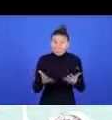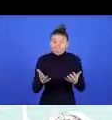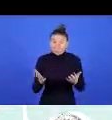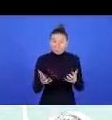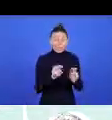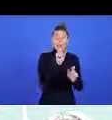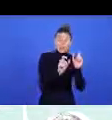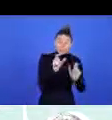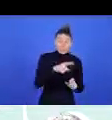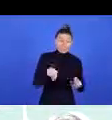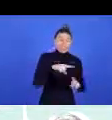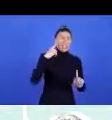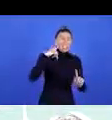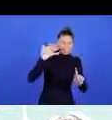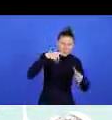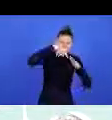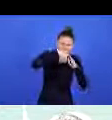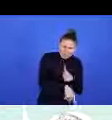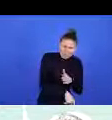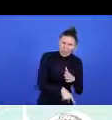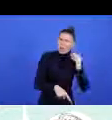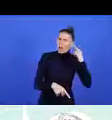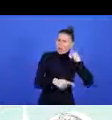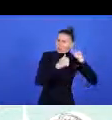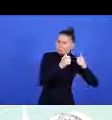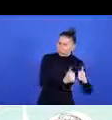uptake likely conflicts with the evidence showing that for many